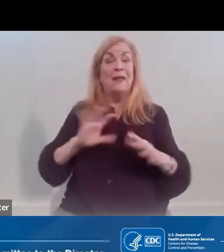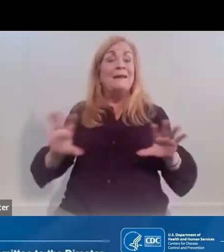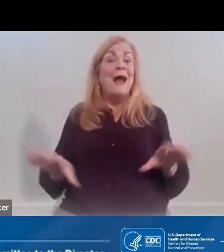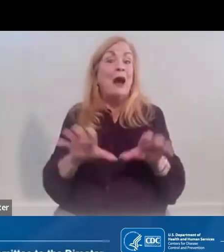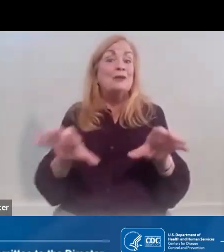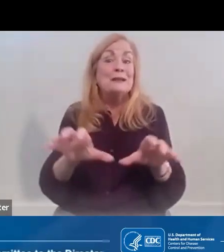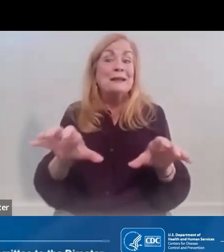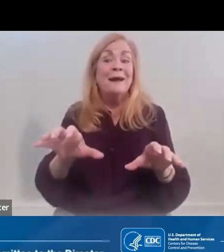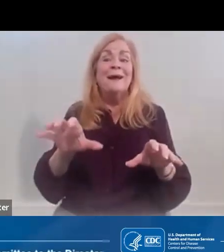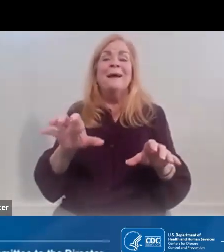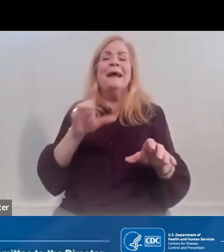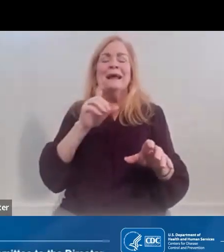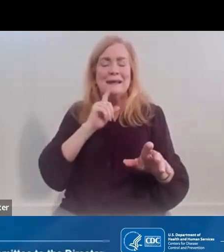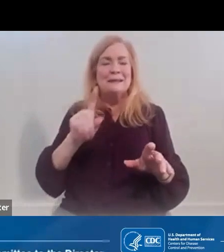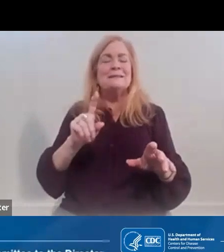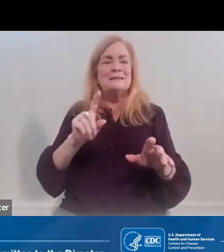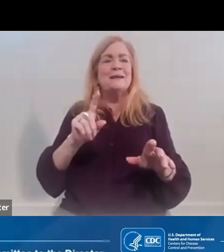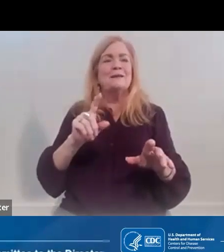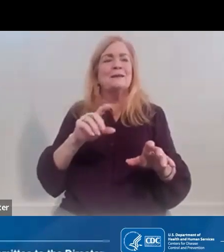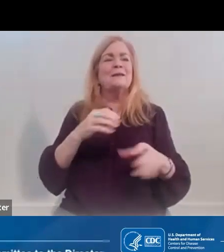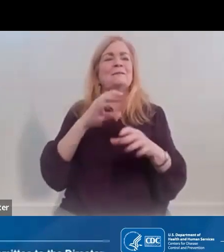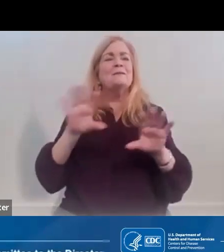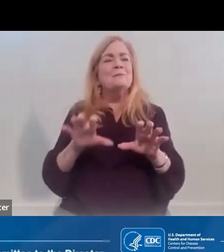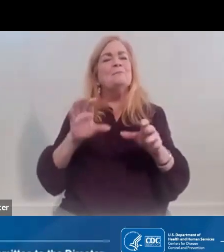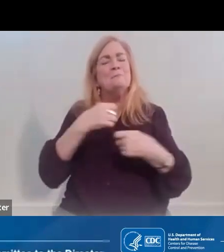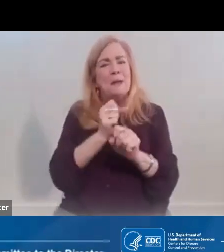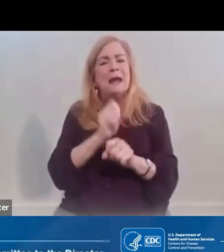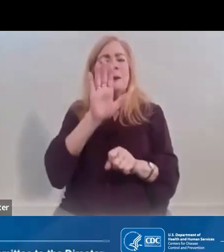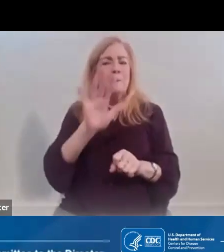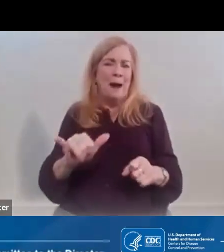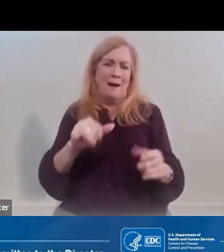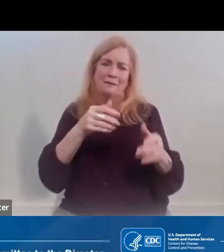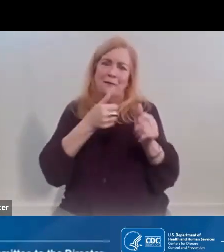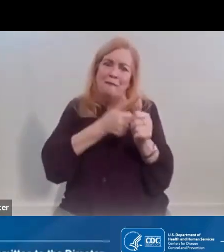And one of the problems I see with health equity and equity measures is